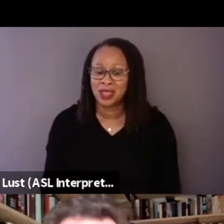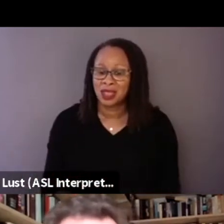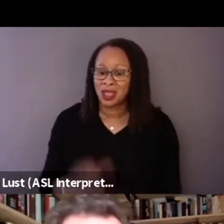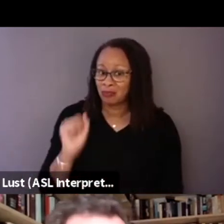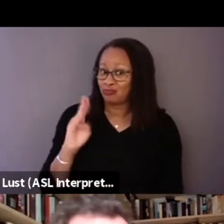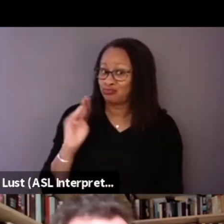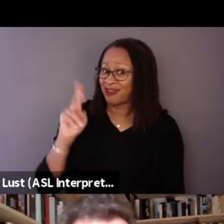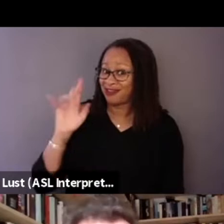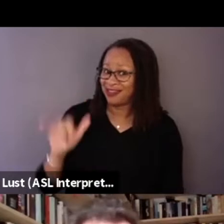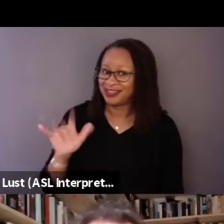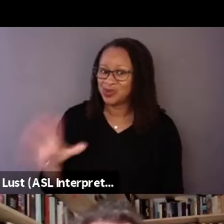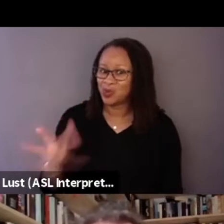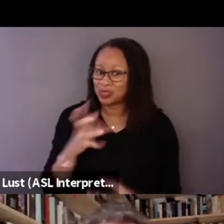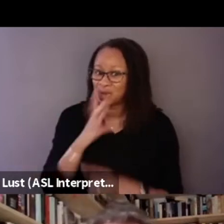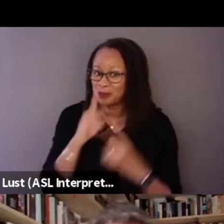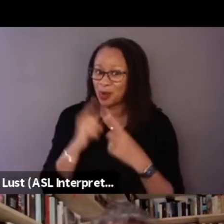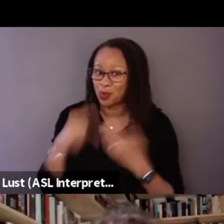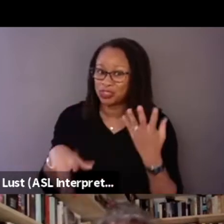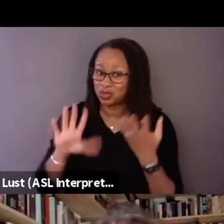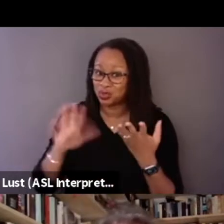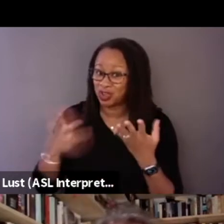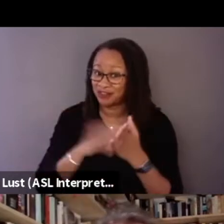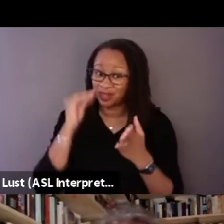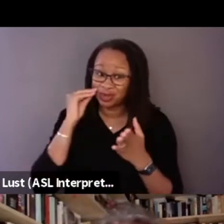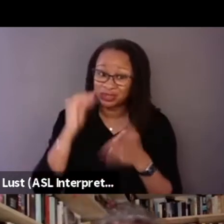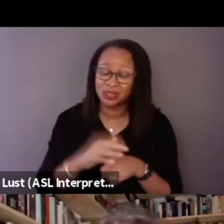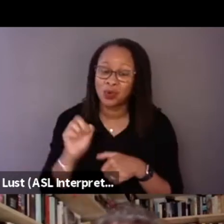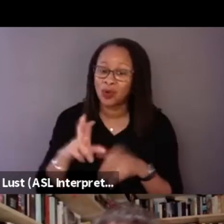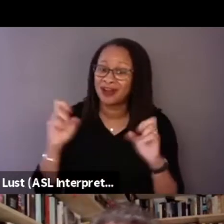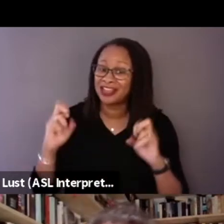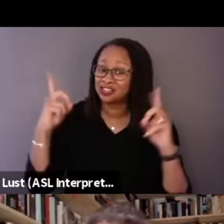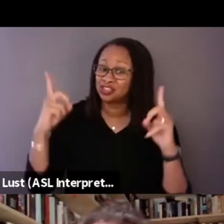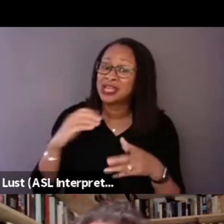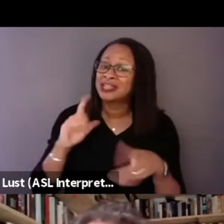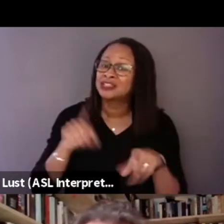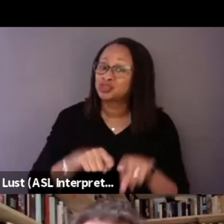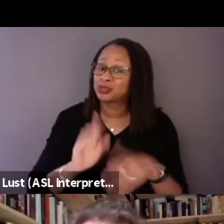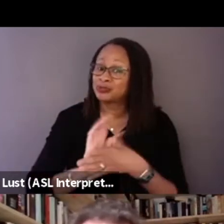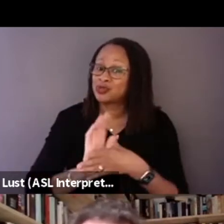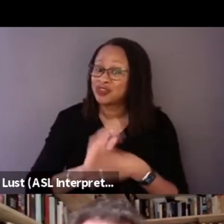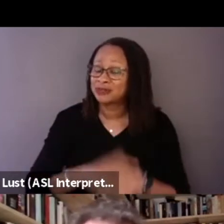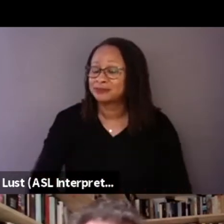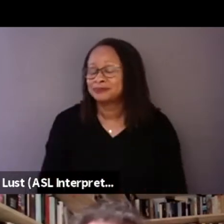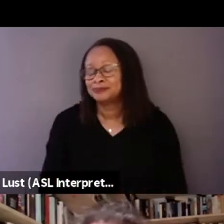what you kind of learned or were educated in making this movie? Well, I...